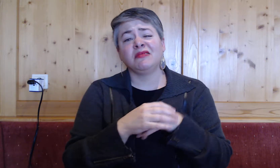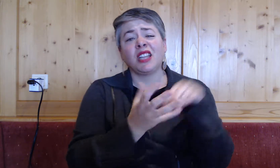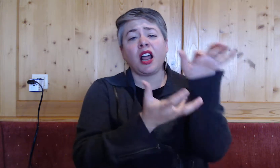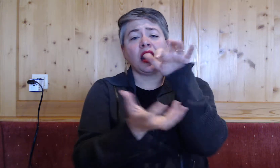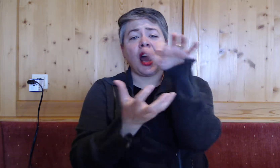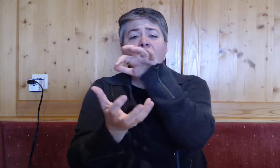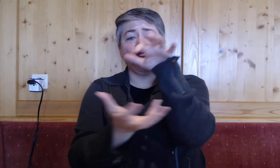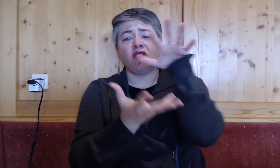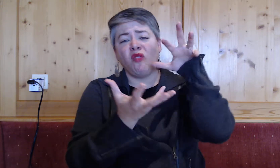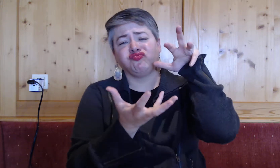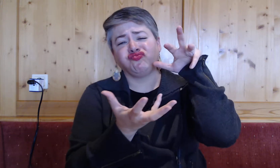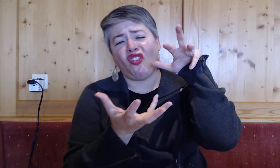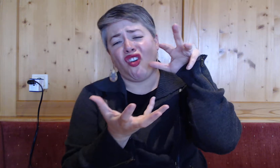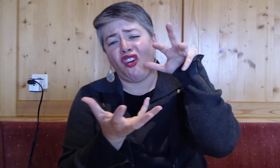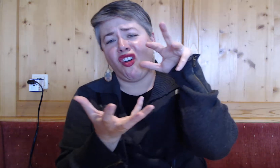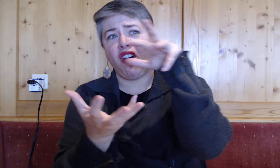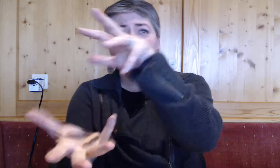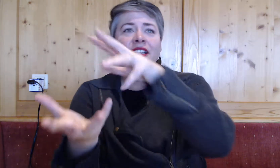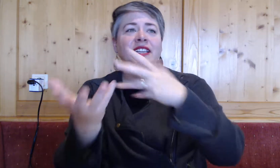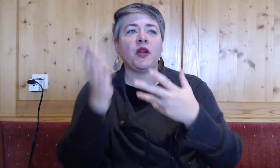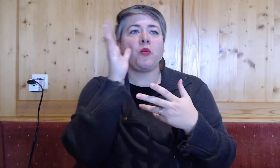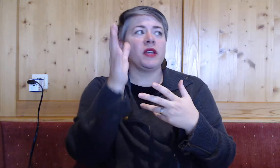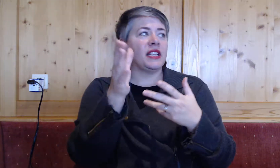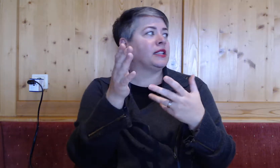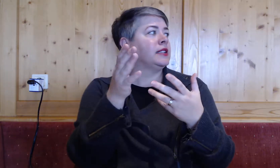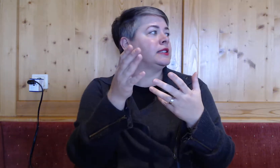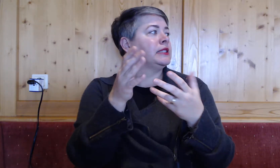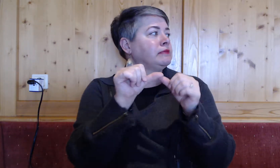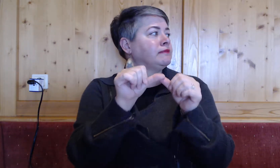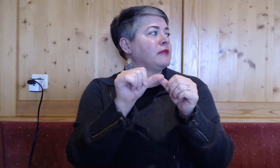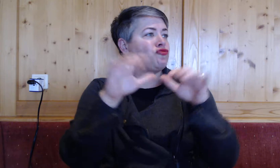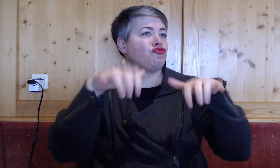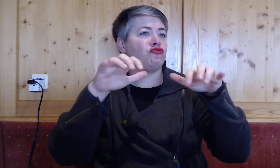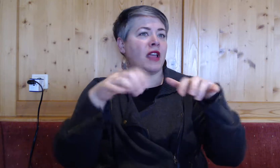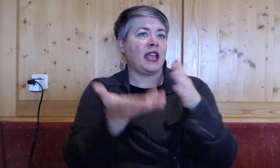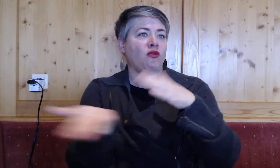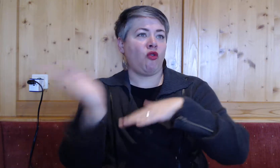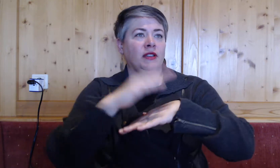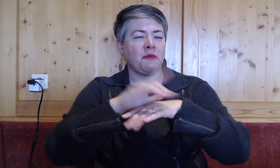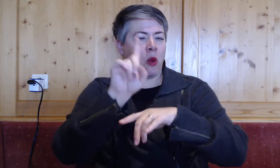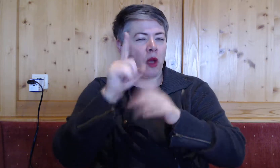The clouds have moved in and it's just fog now. It's going to rain all day but I want to show you.